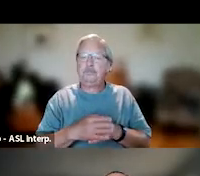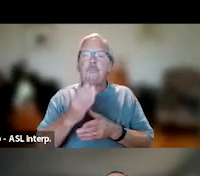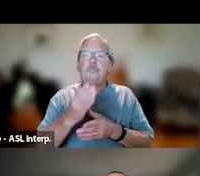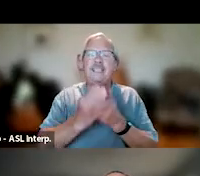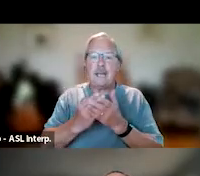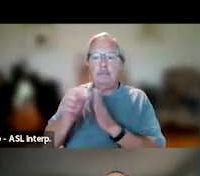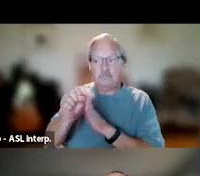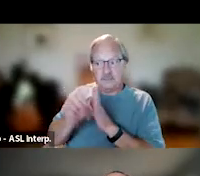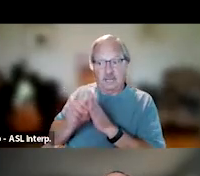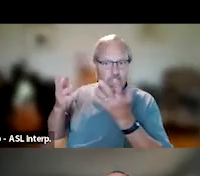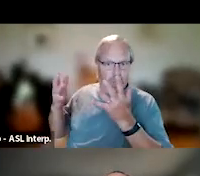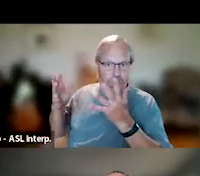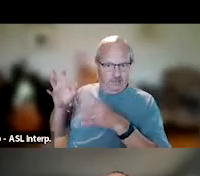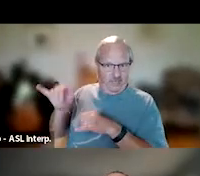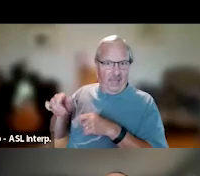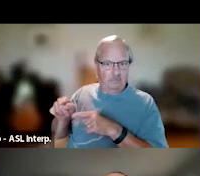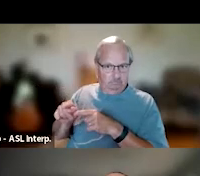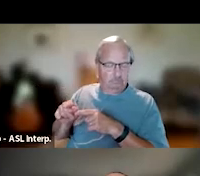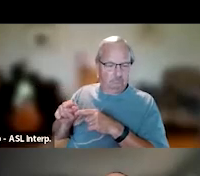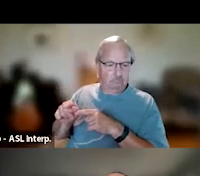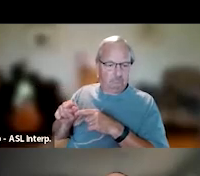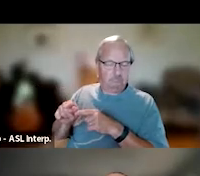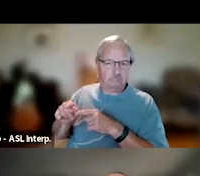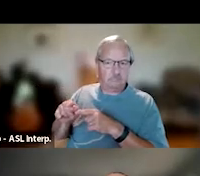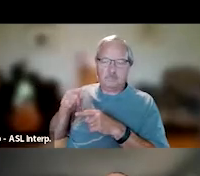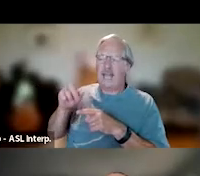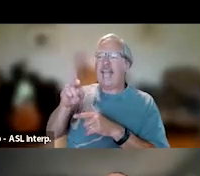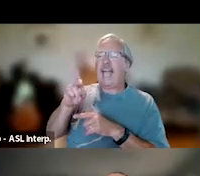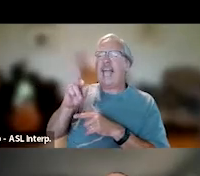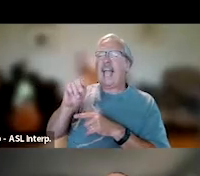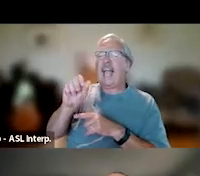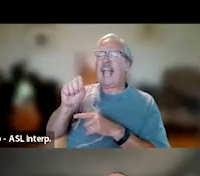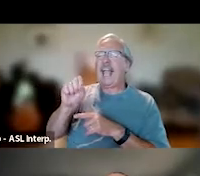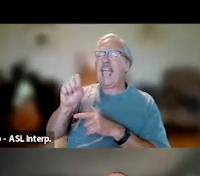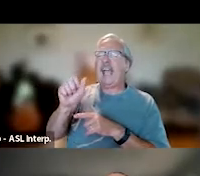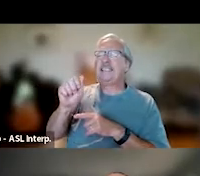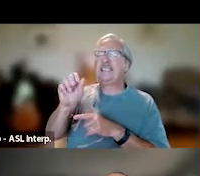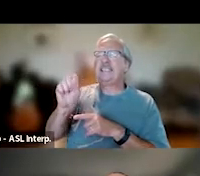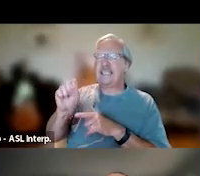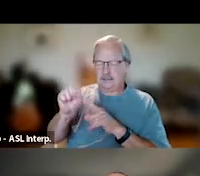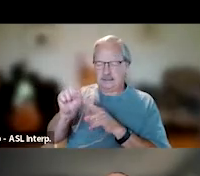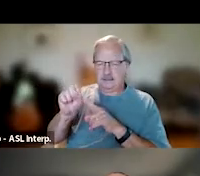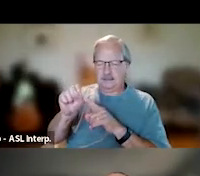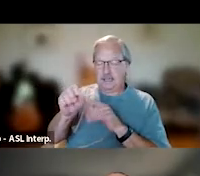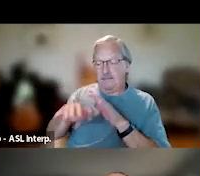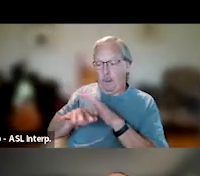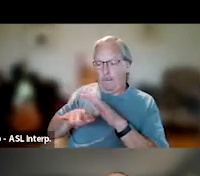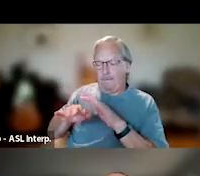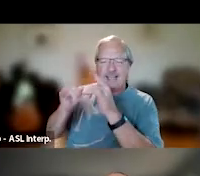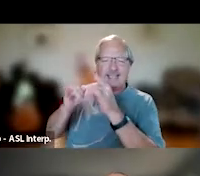So I'm gonna give a little shout out to the State of Kansas. They have a base camp group and they use base camp